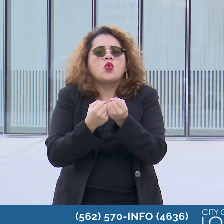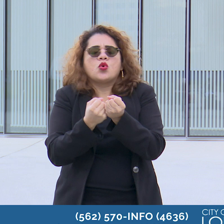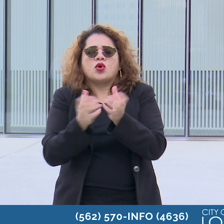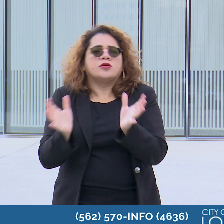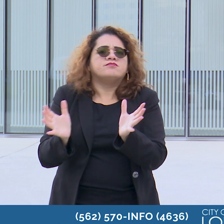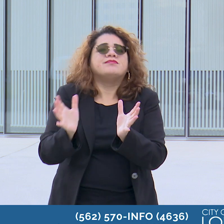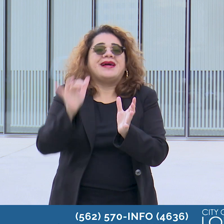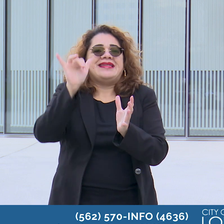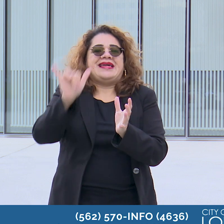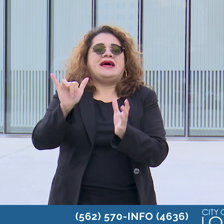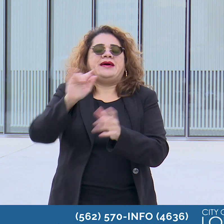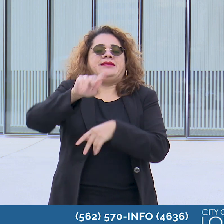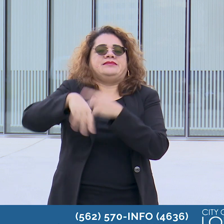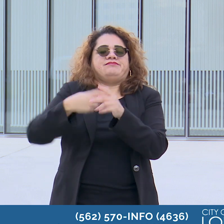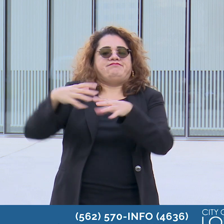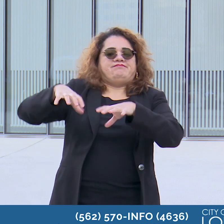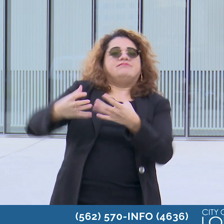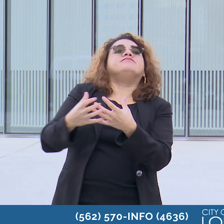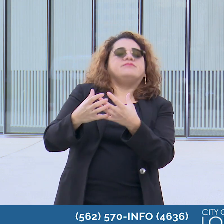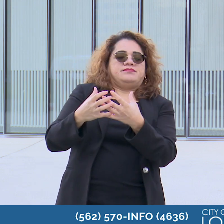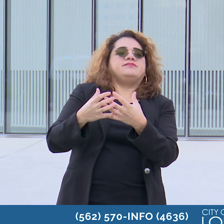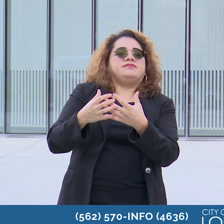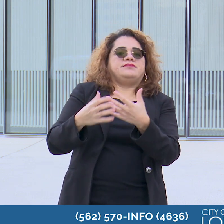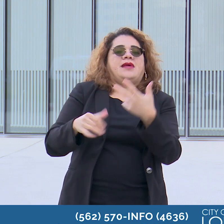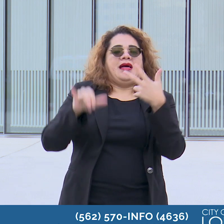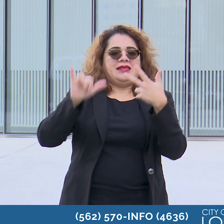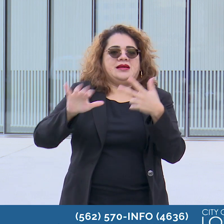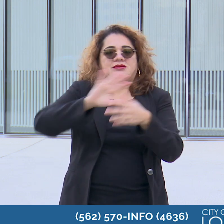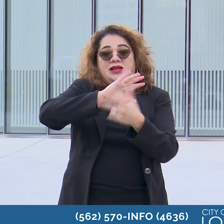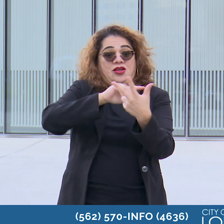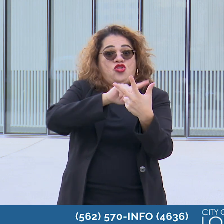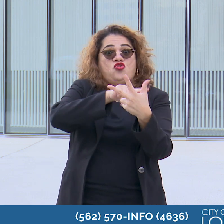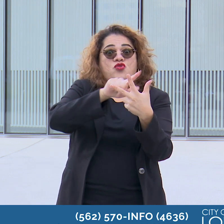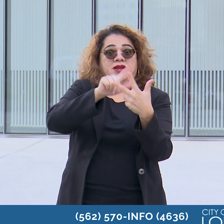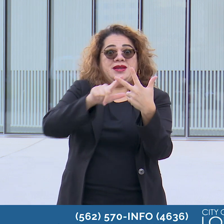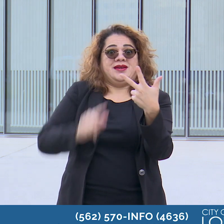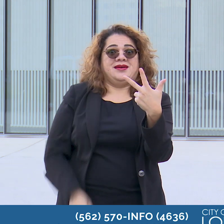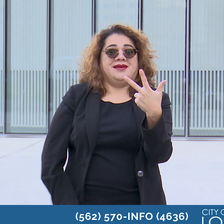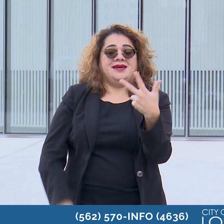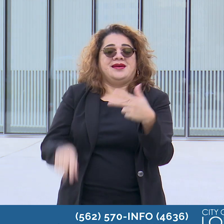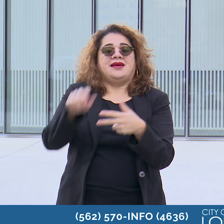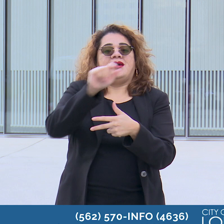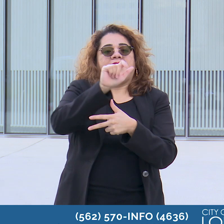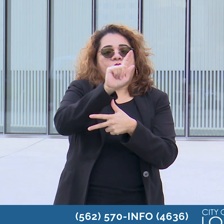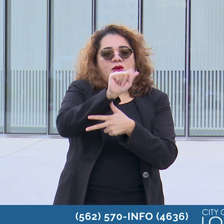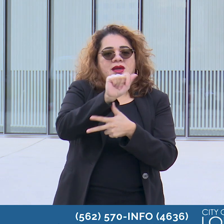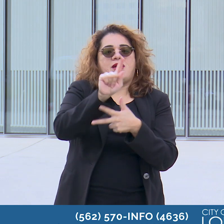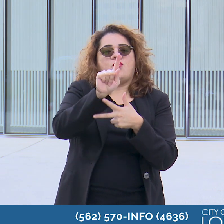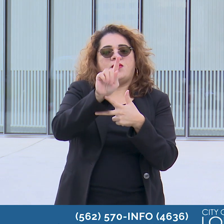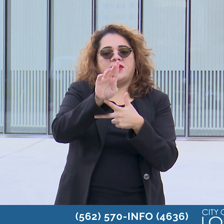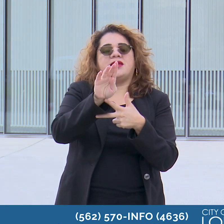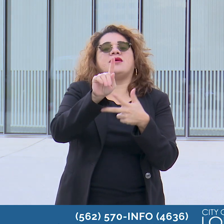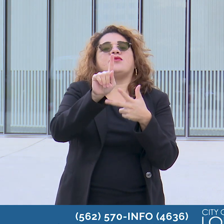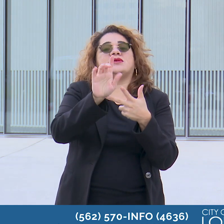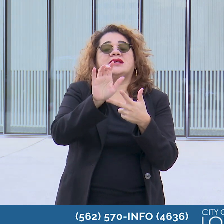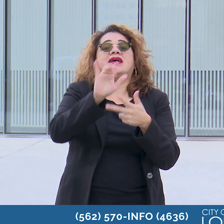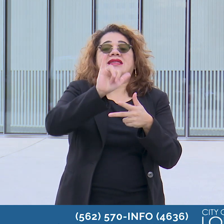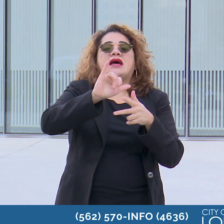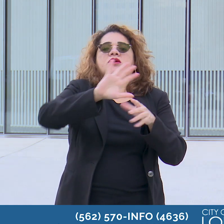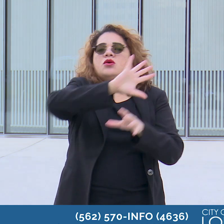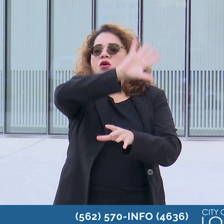Now all of those folks that we just discussed are what we're calling phase number one.